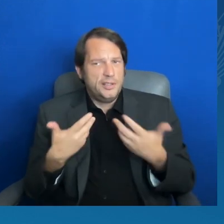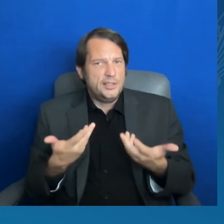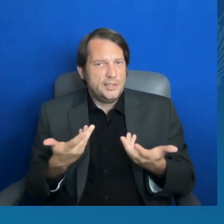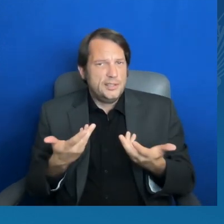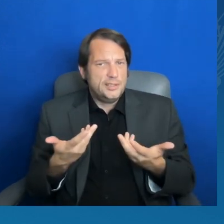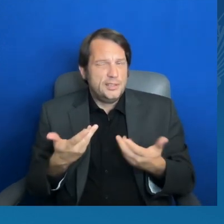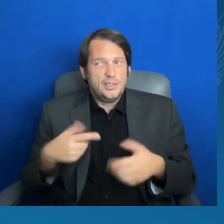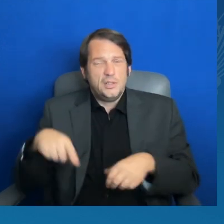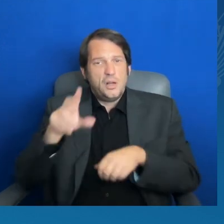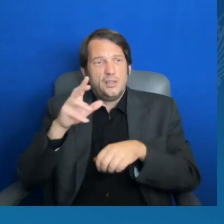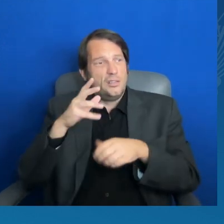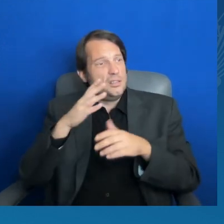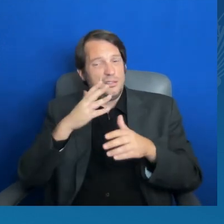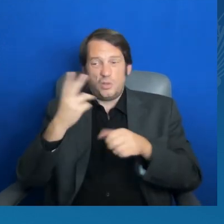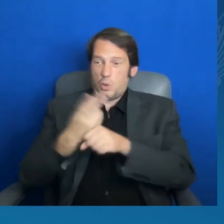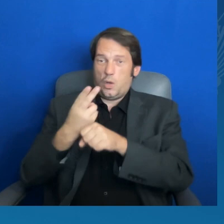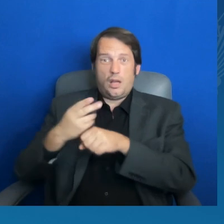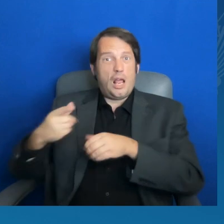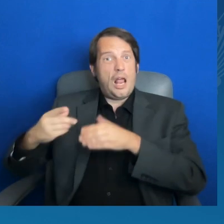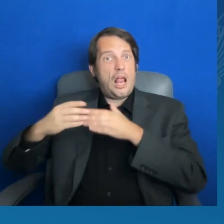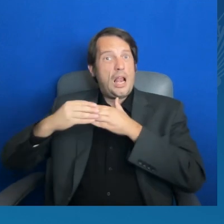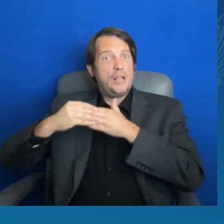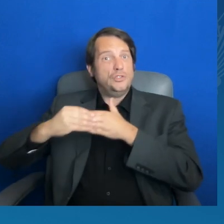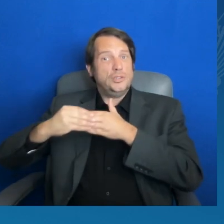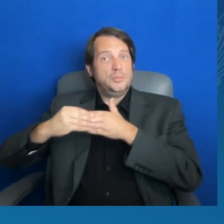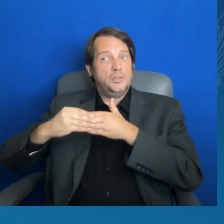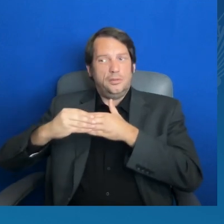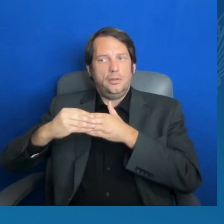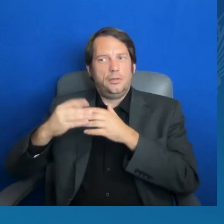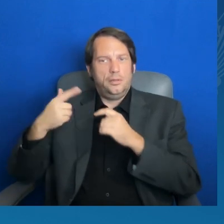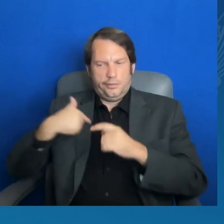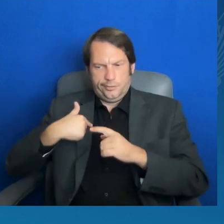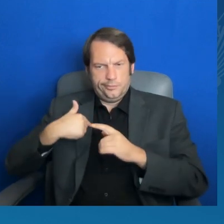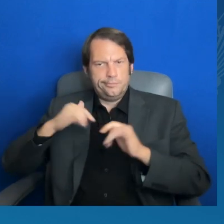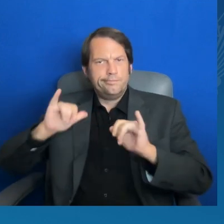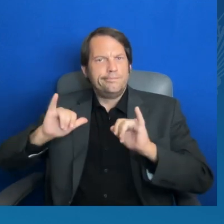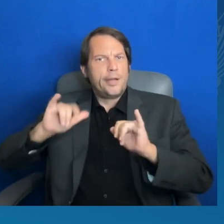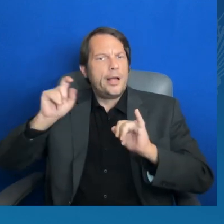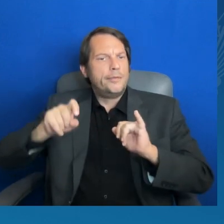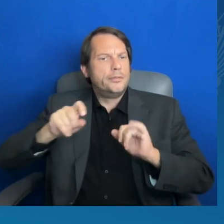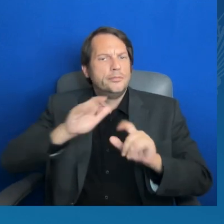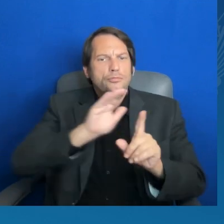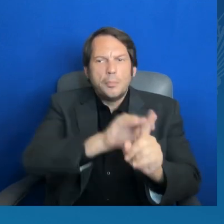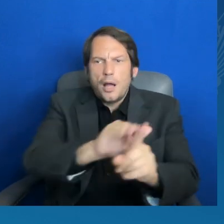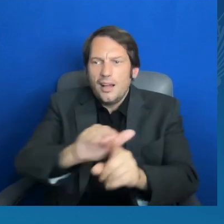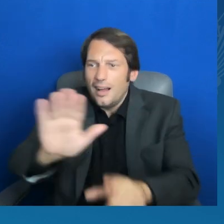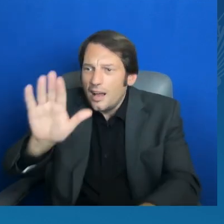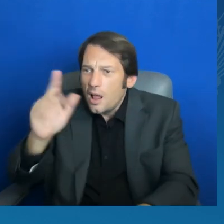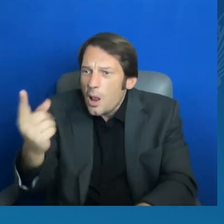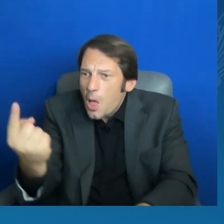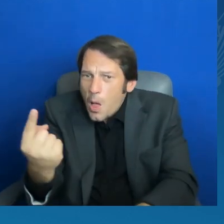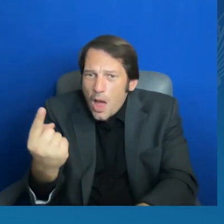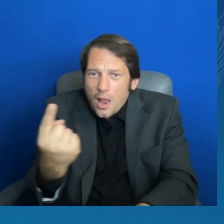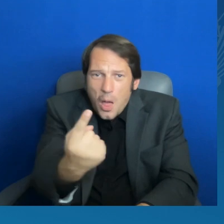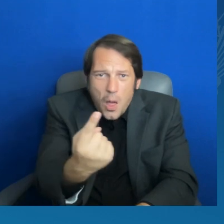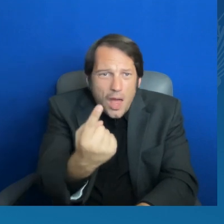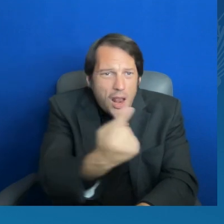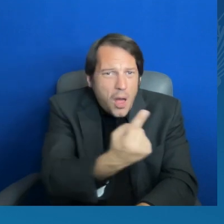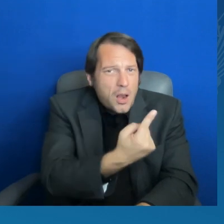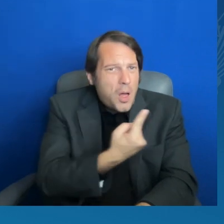and that we exist in a community that cares about fellowship and love and empathy.